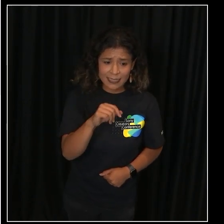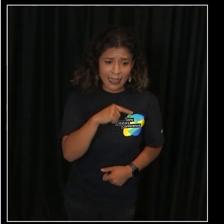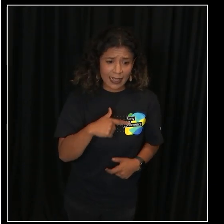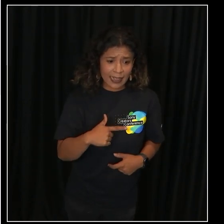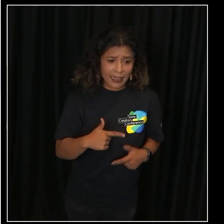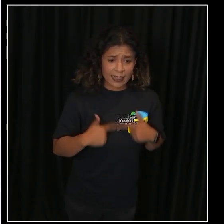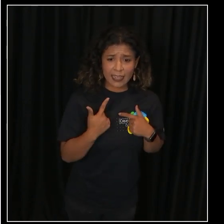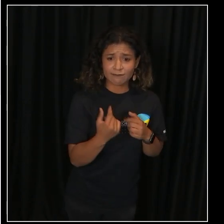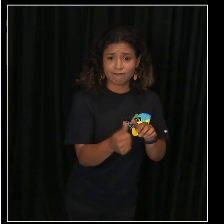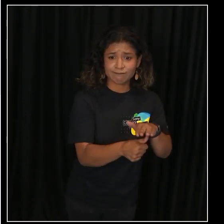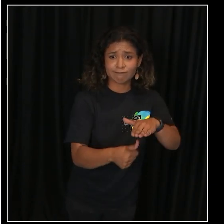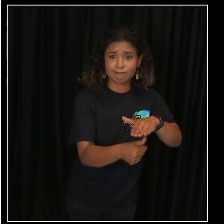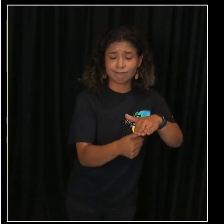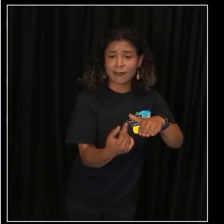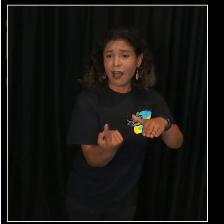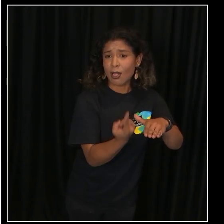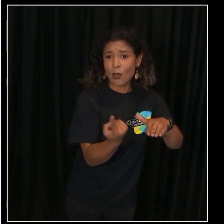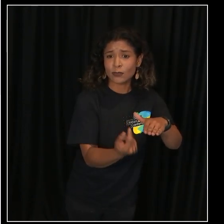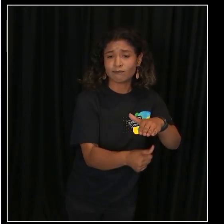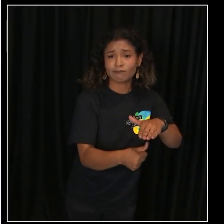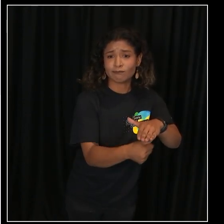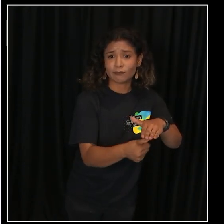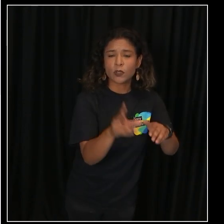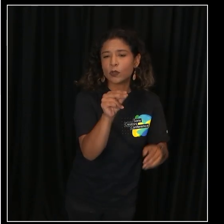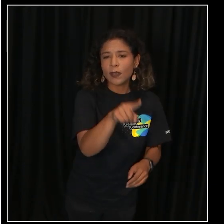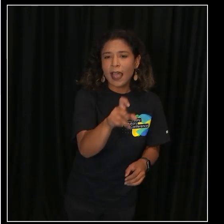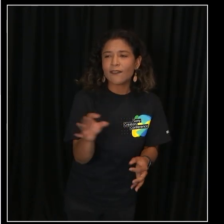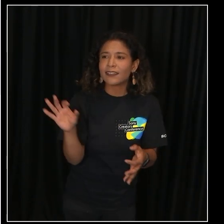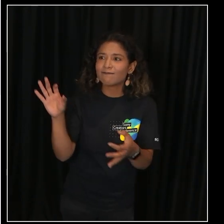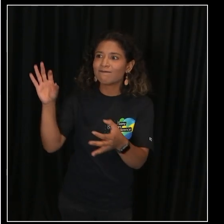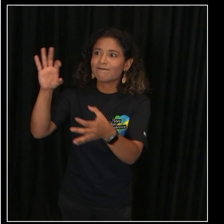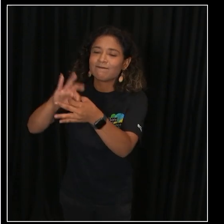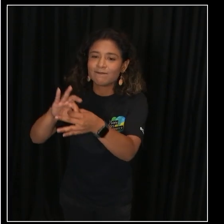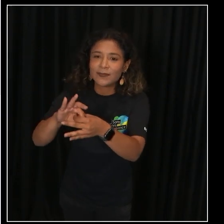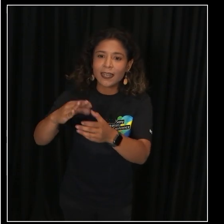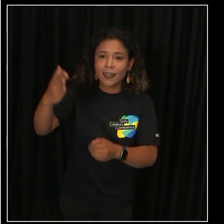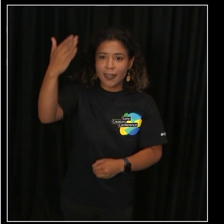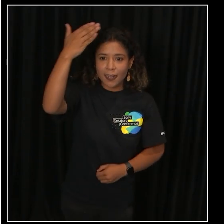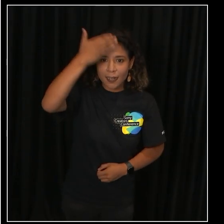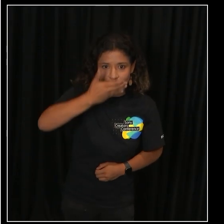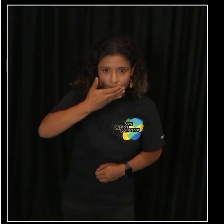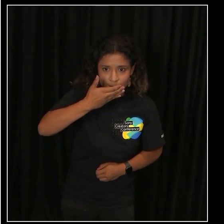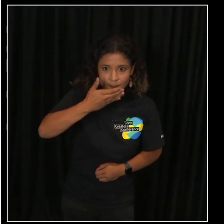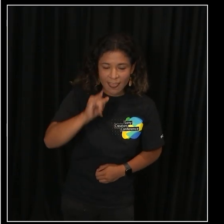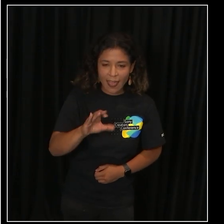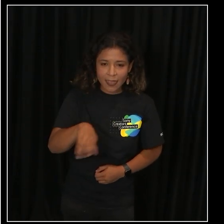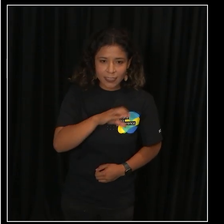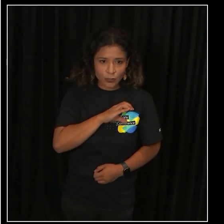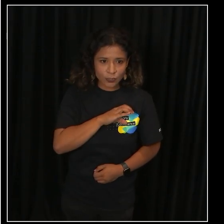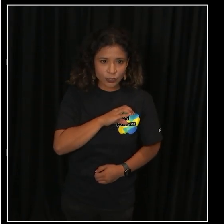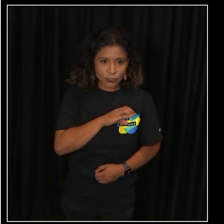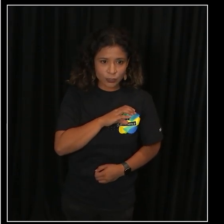like our example actually has to fit on the head of a character. And so we looked into this idea of using mesh-based constraints